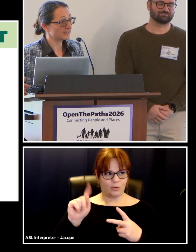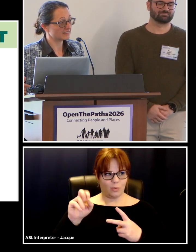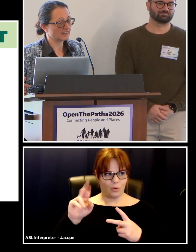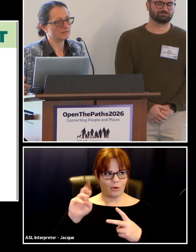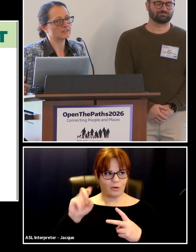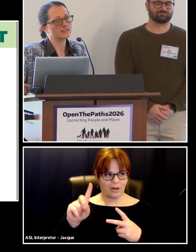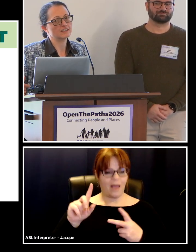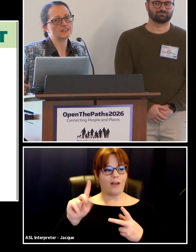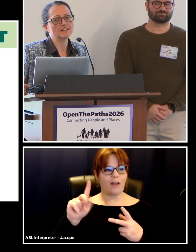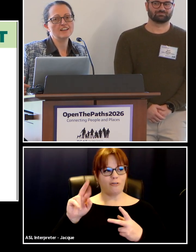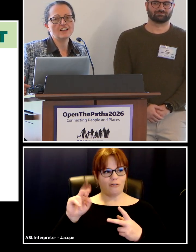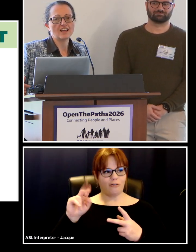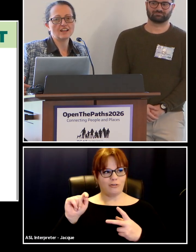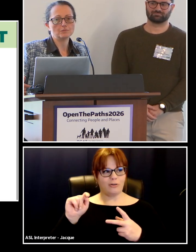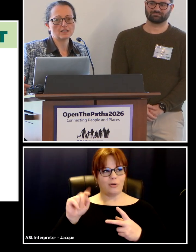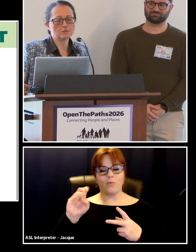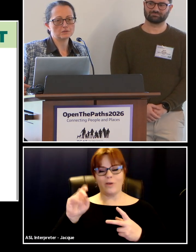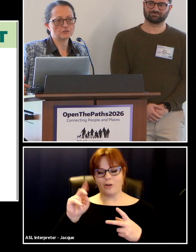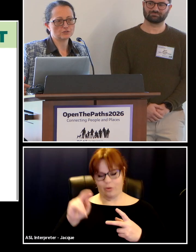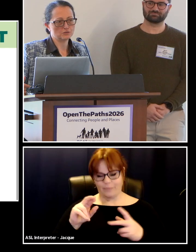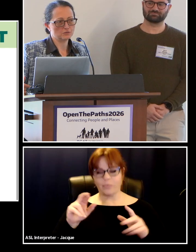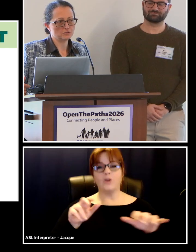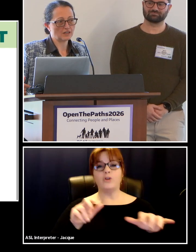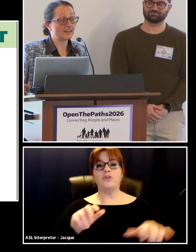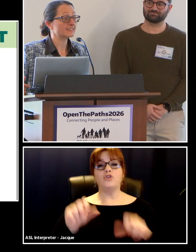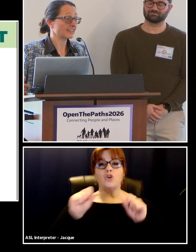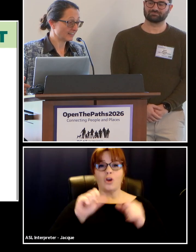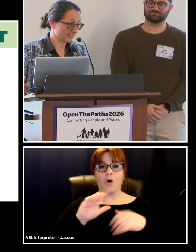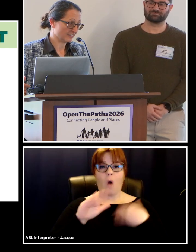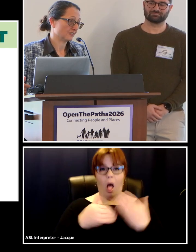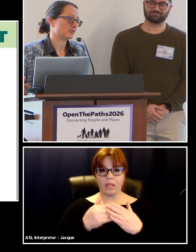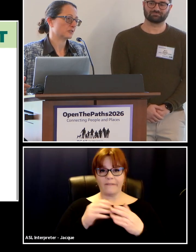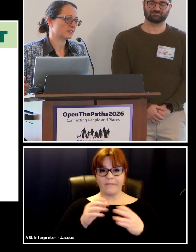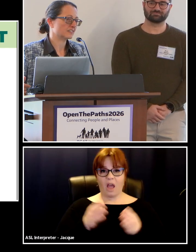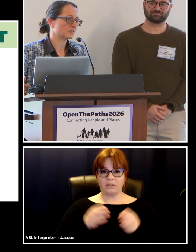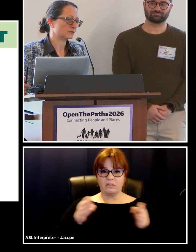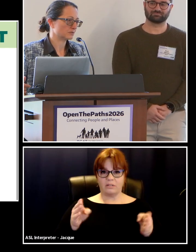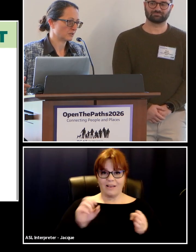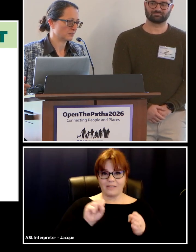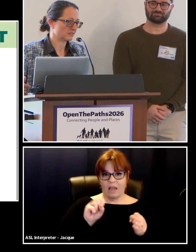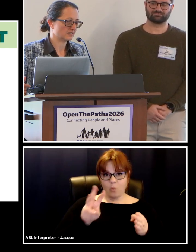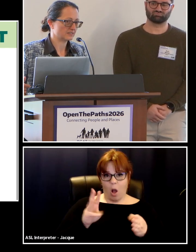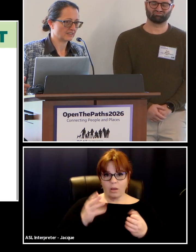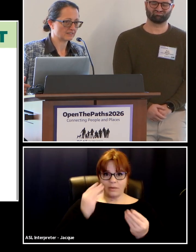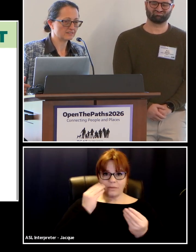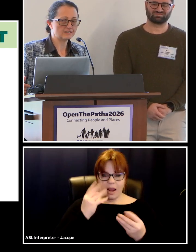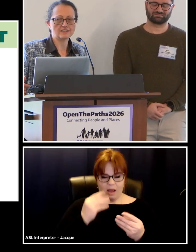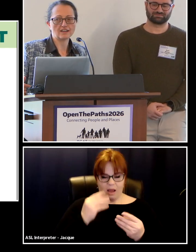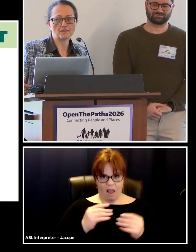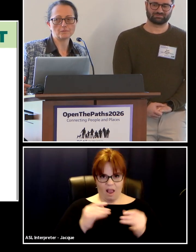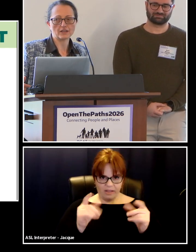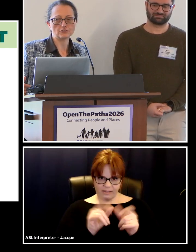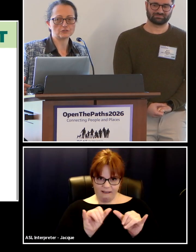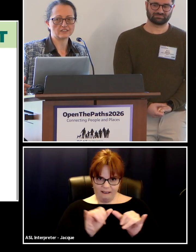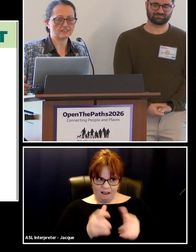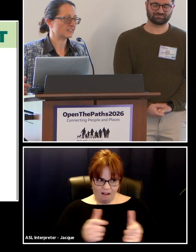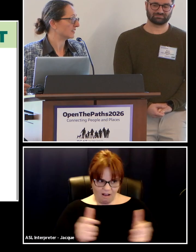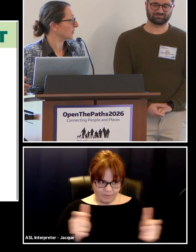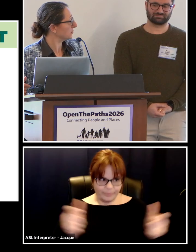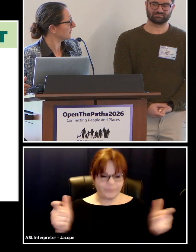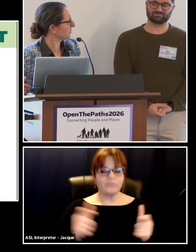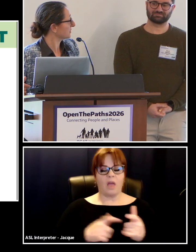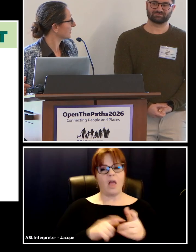the sidewalk data and be able to at scale join it to road data um and doing it in an open source